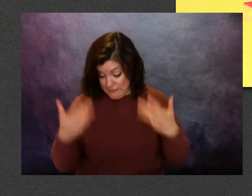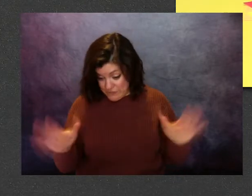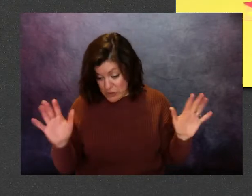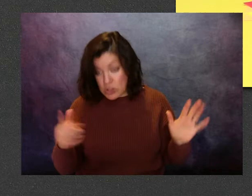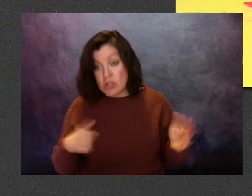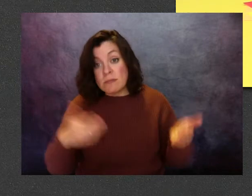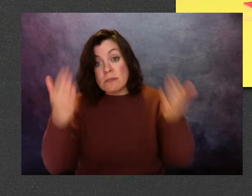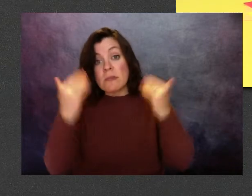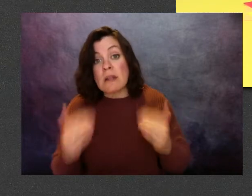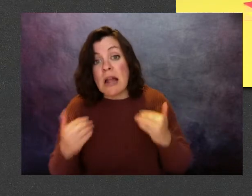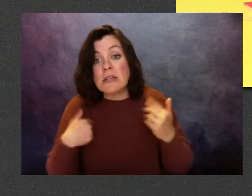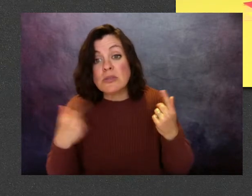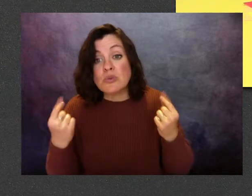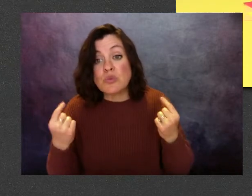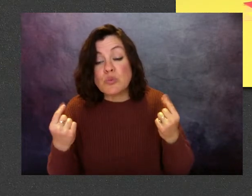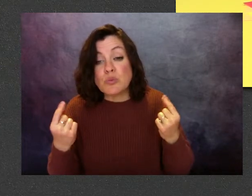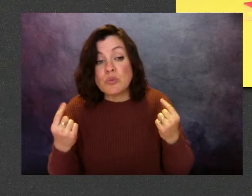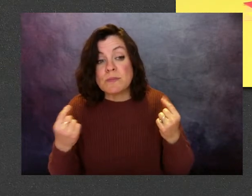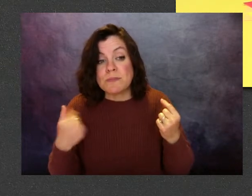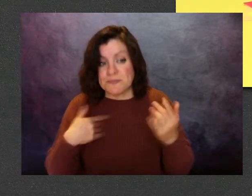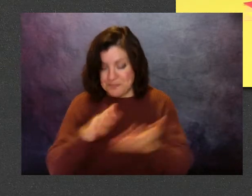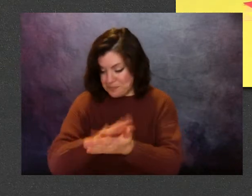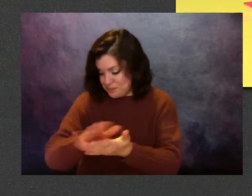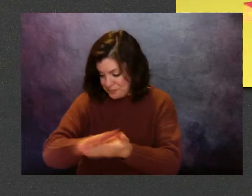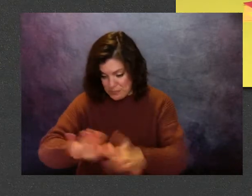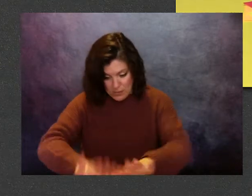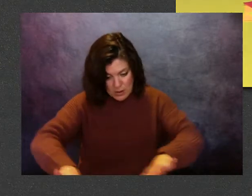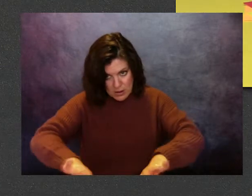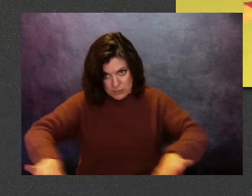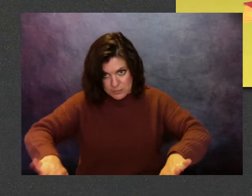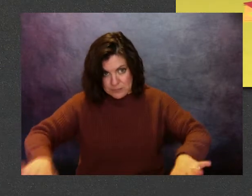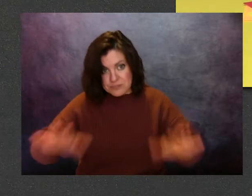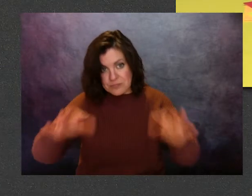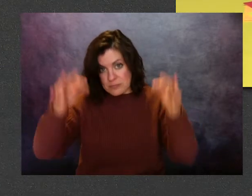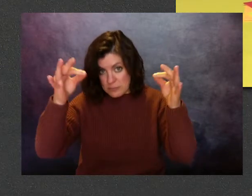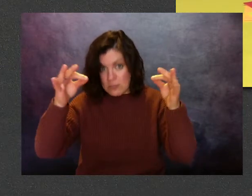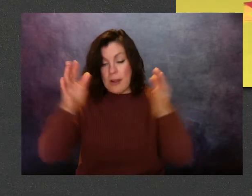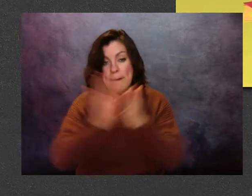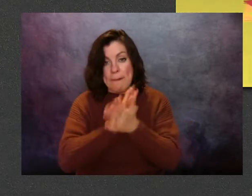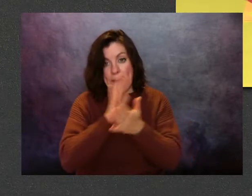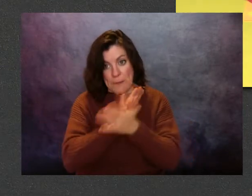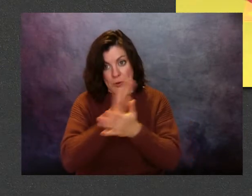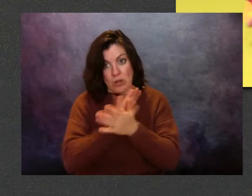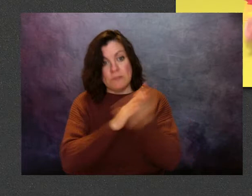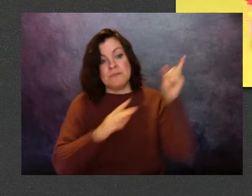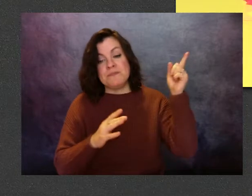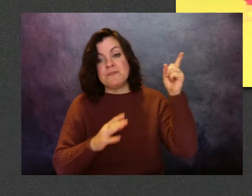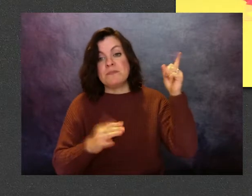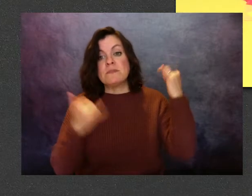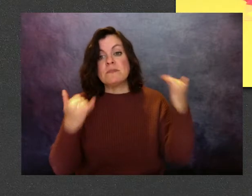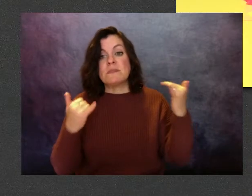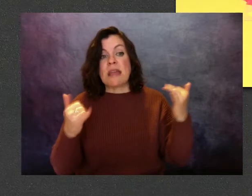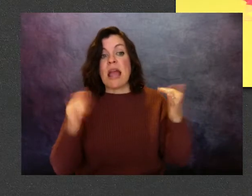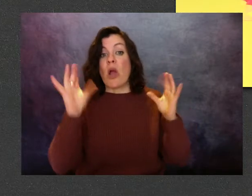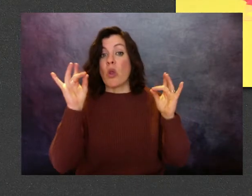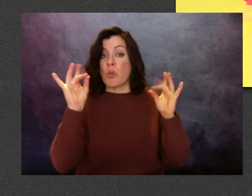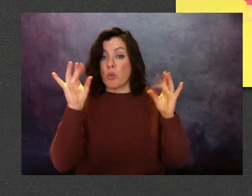I'm going to move my pieces to the side. So I still have my paper here okay. Now it's time for the glue.